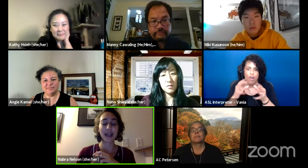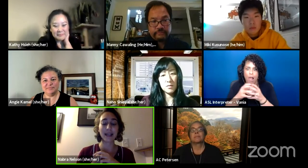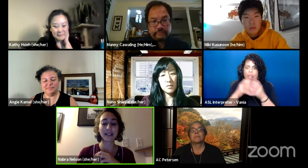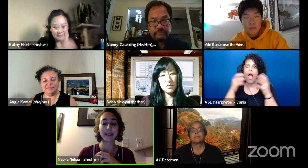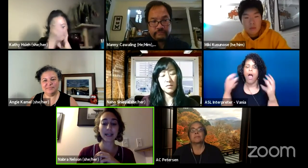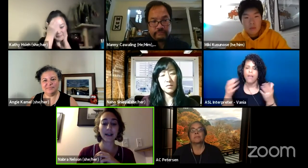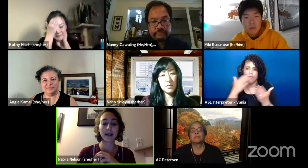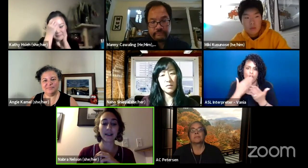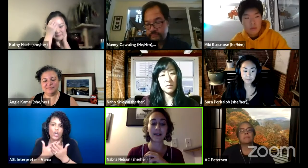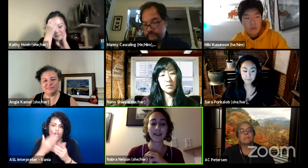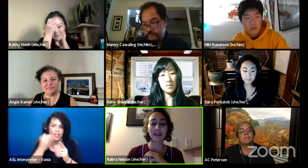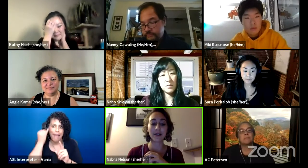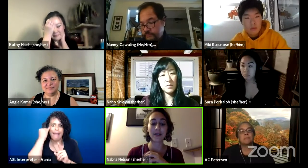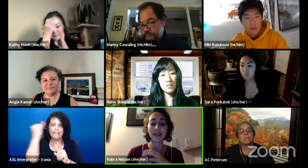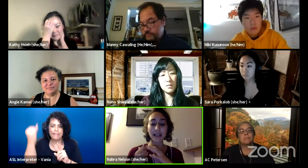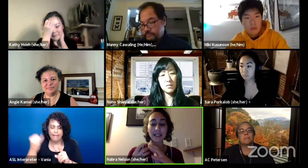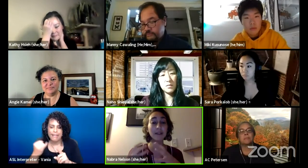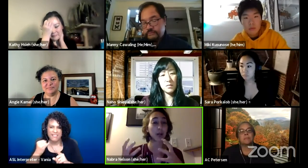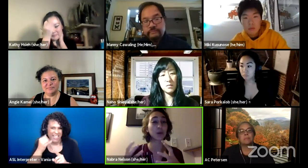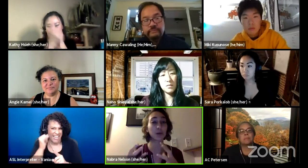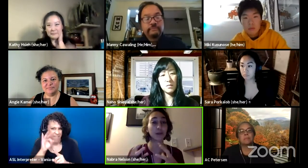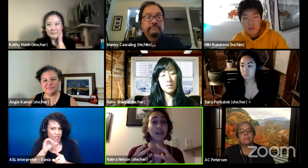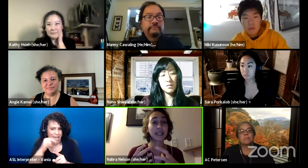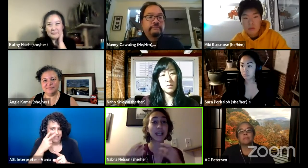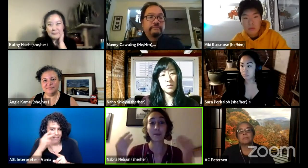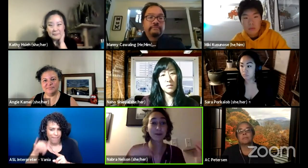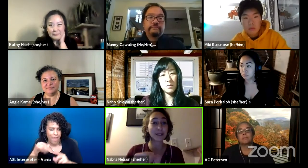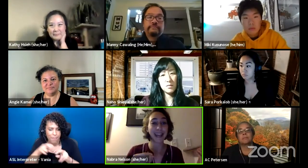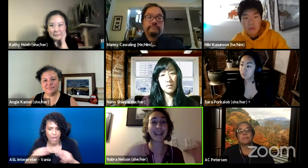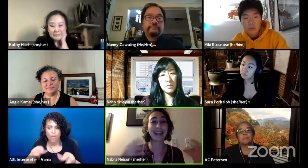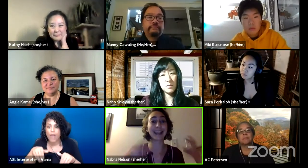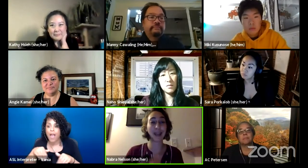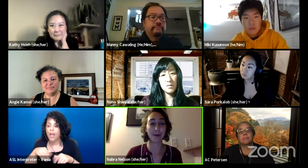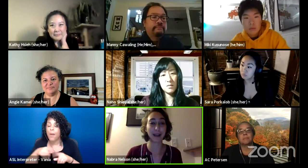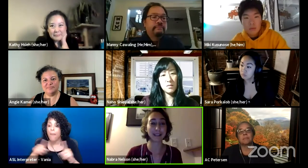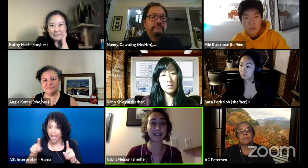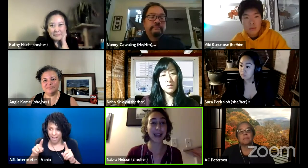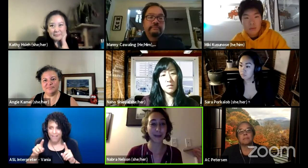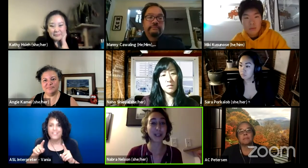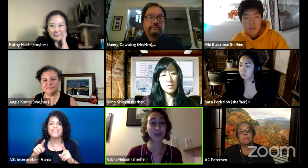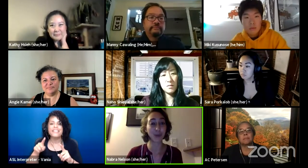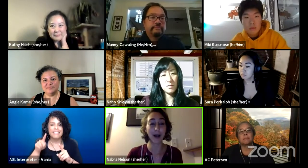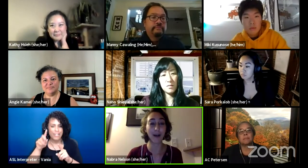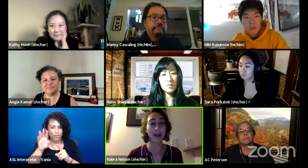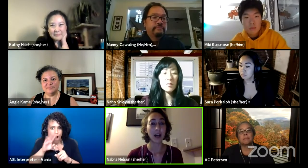And the idea of equitable funding came up today and it came up last time as well.